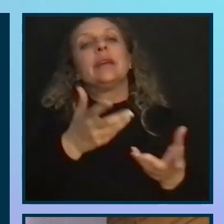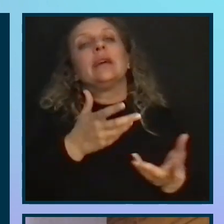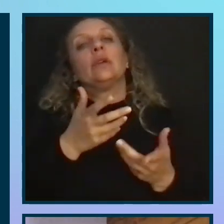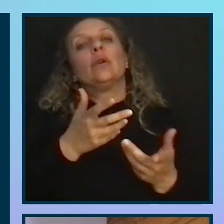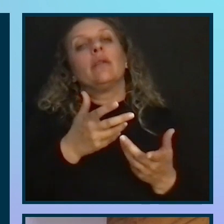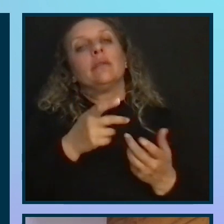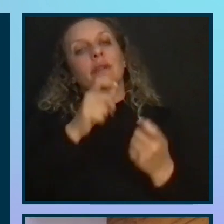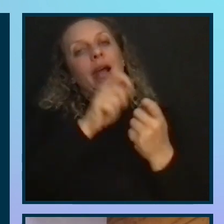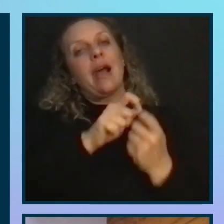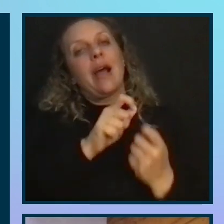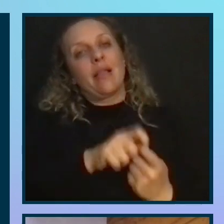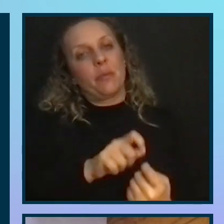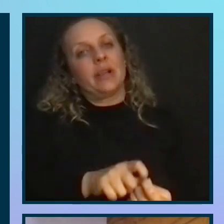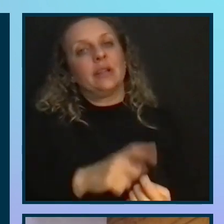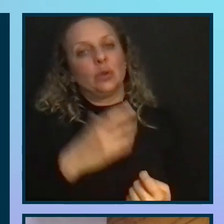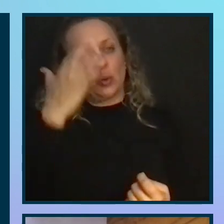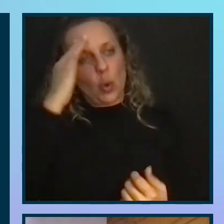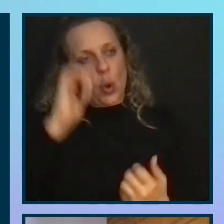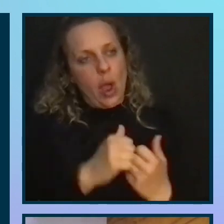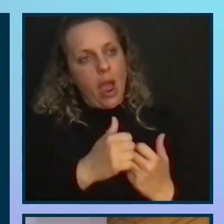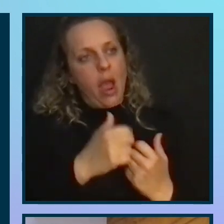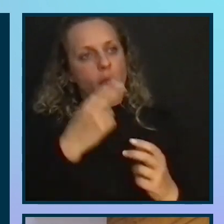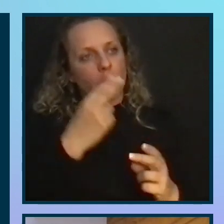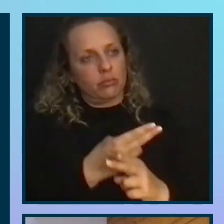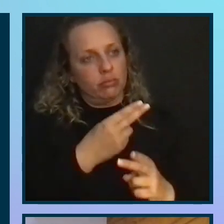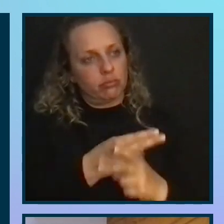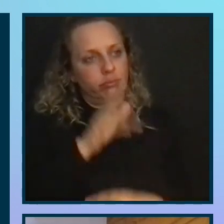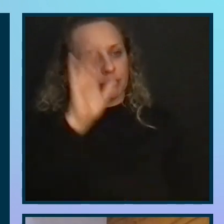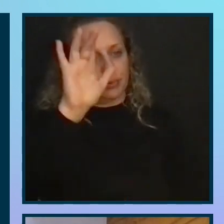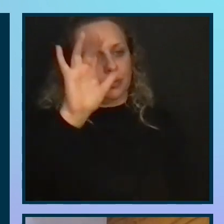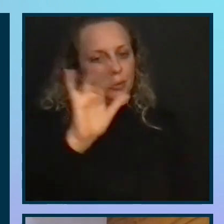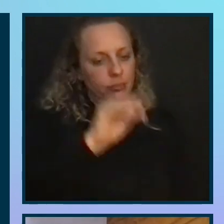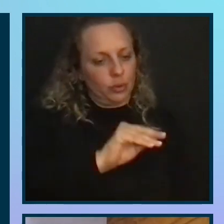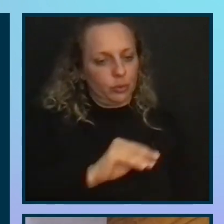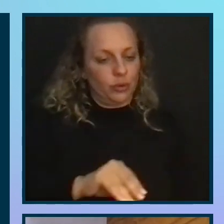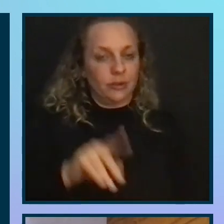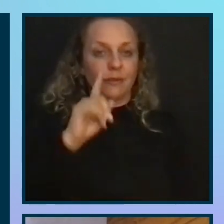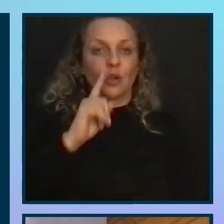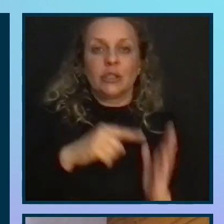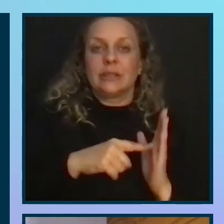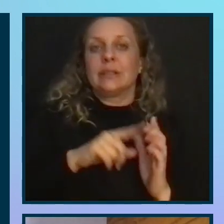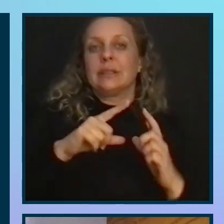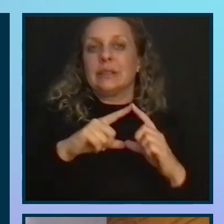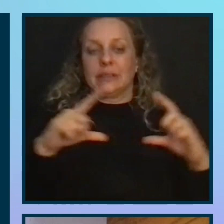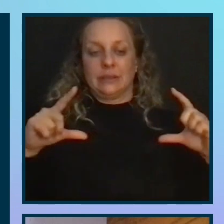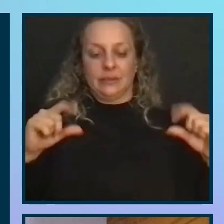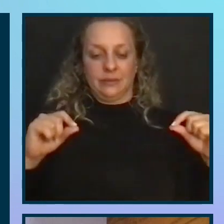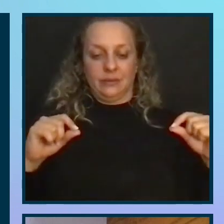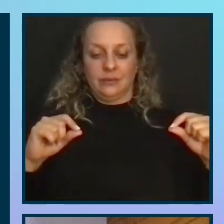so the user knows how to interact with it. So the account towers for instance, are identified as button.